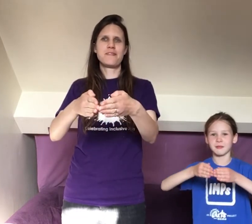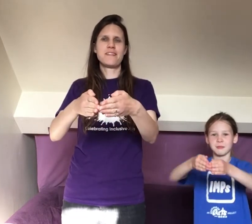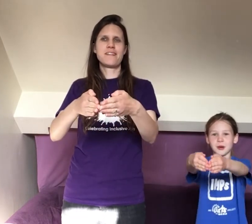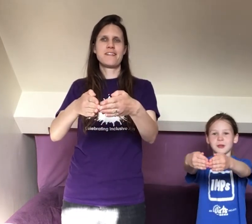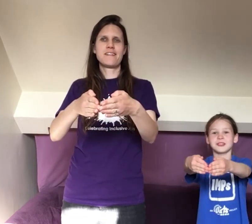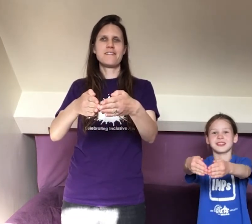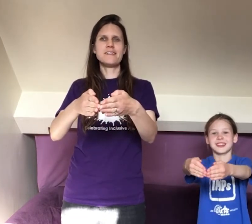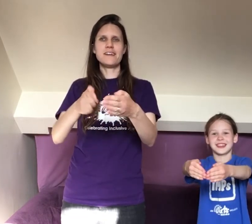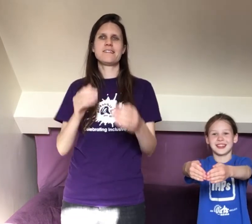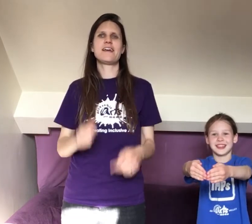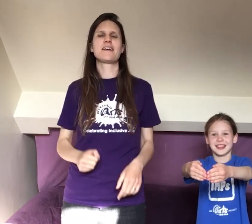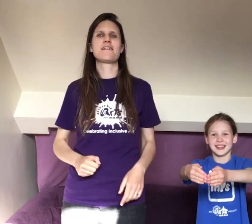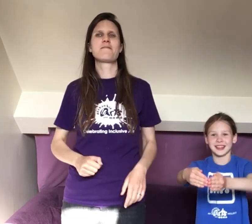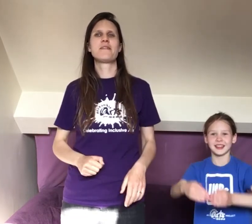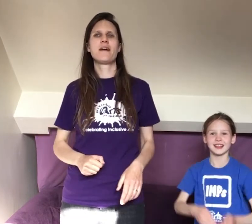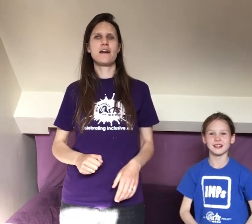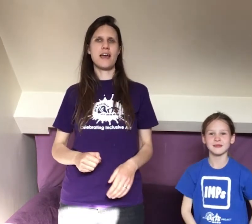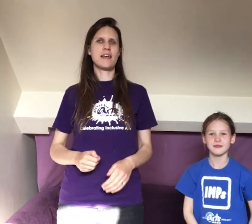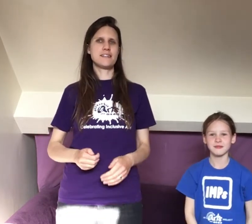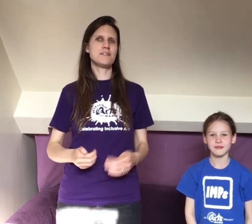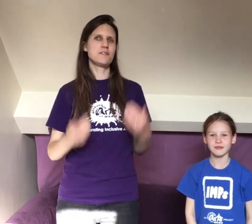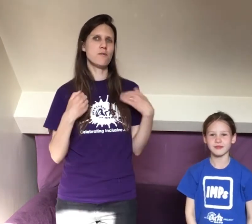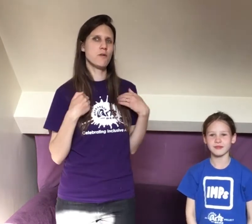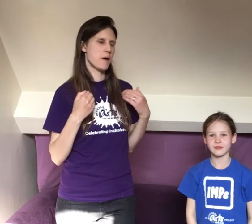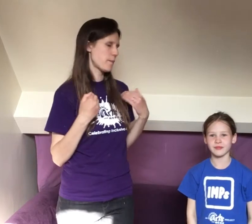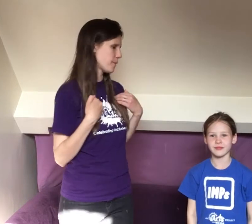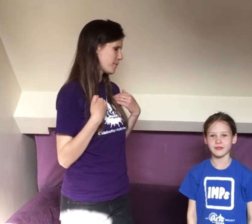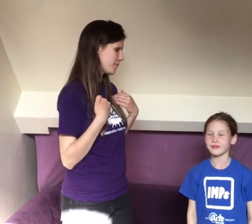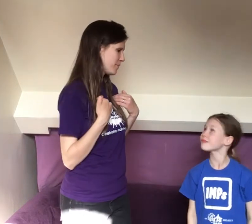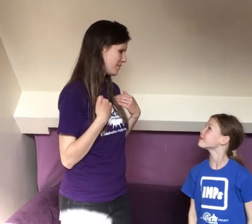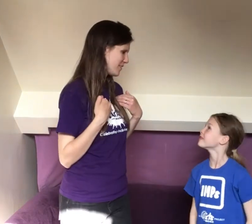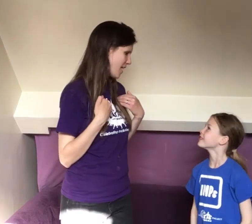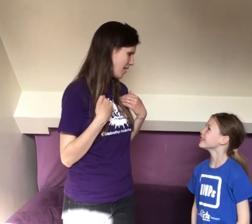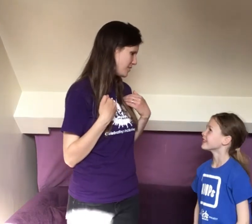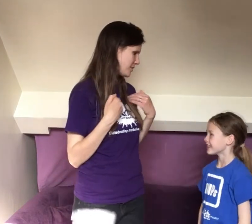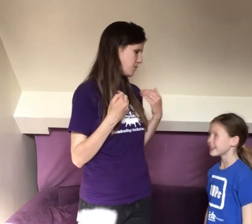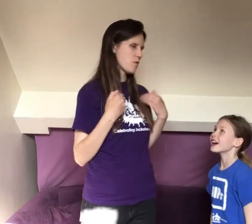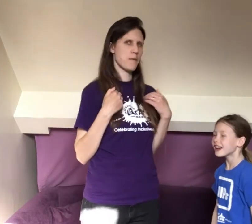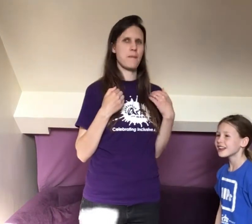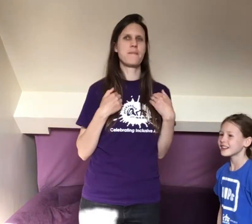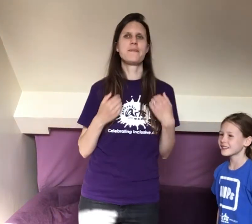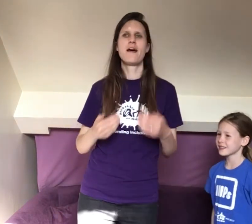Boat! Fantastic! OK. Shall we do a warm-up? Yeah? Yeah. Shall we do a warm-up?